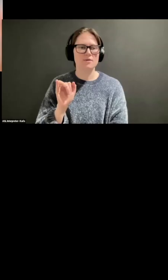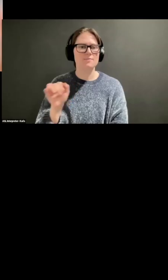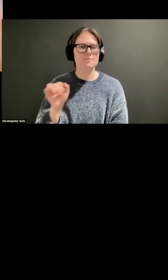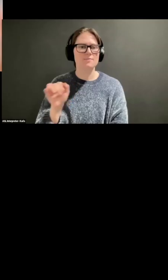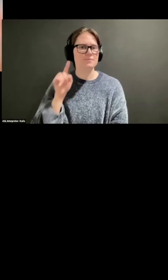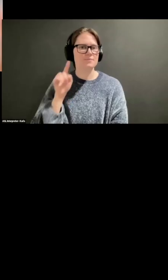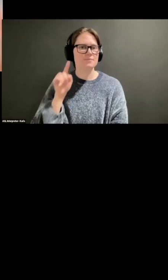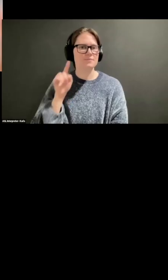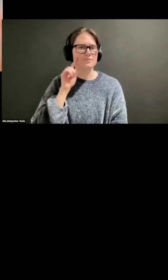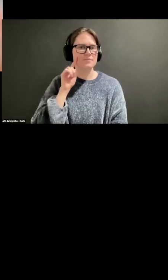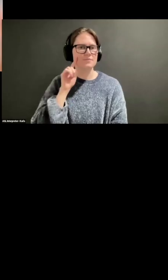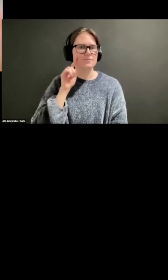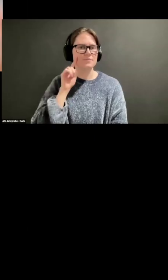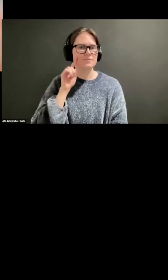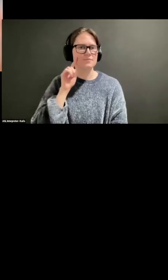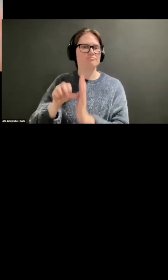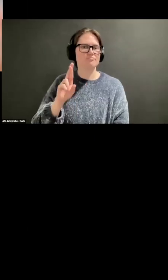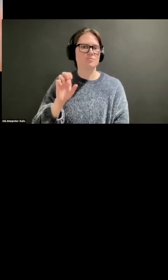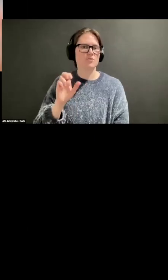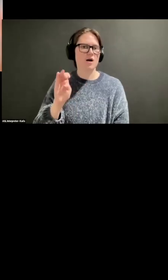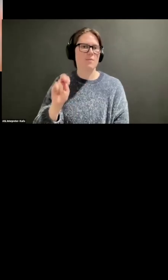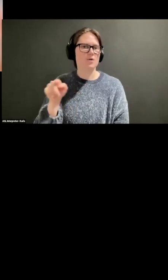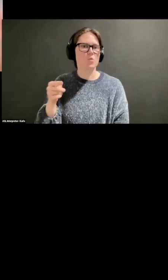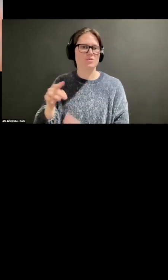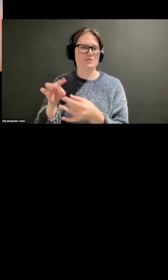you know, adoption is rooted in loss and complexity.